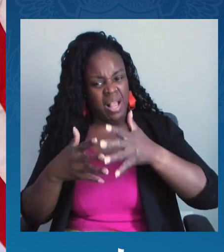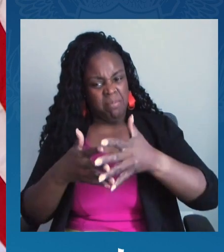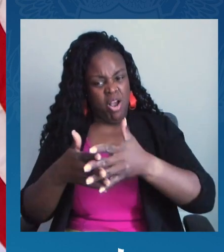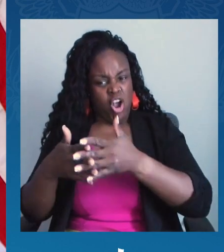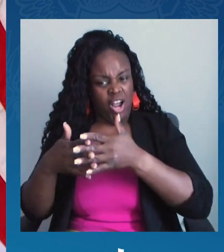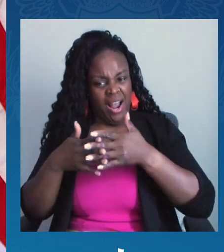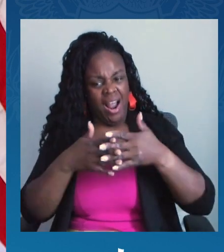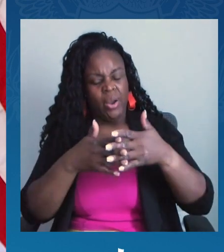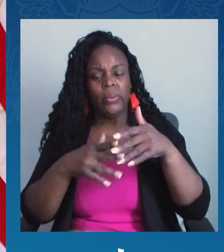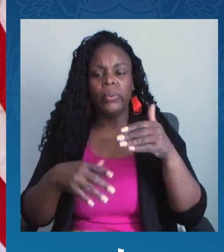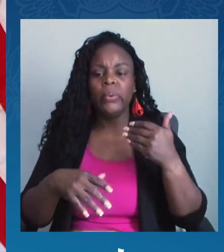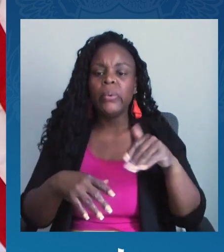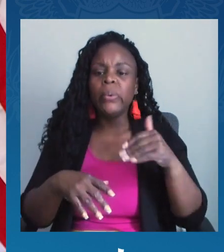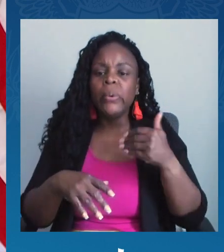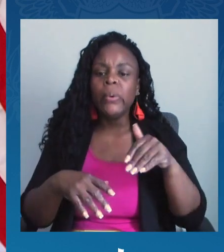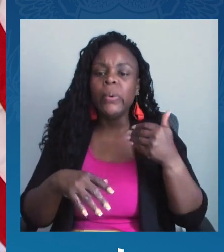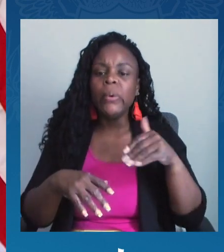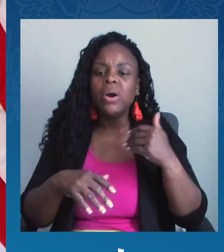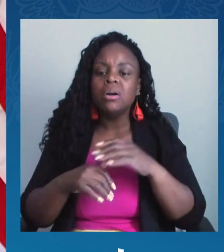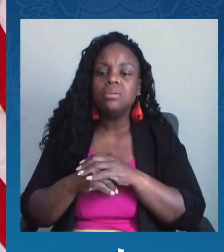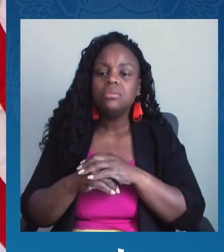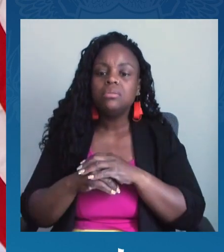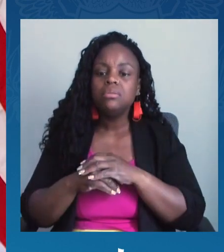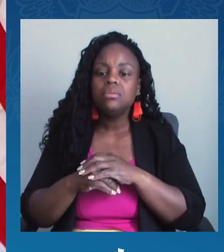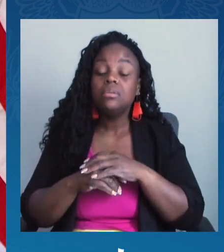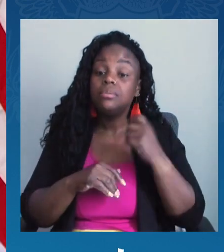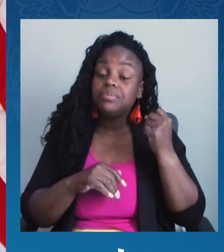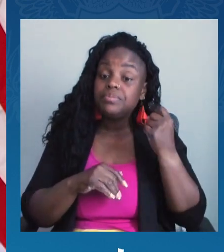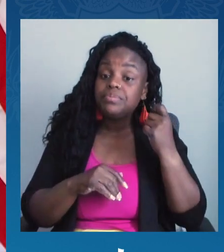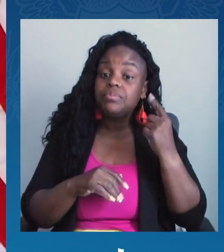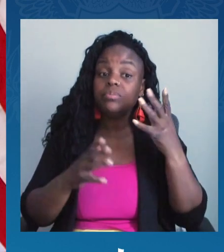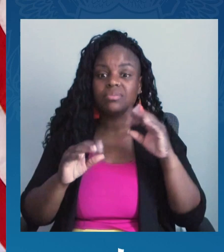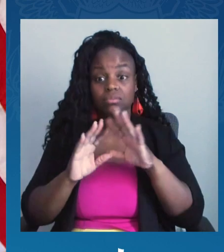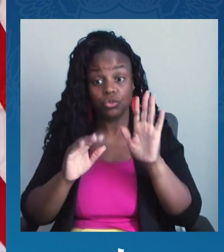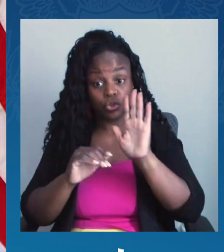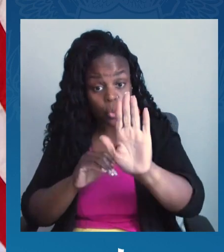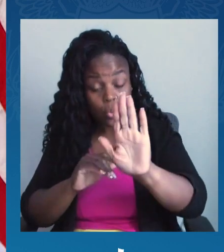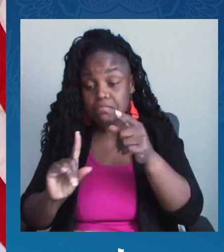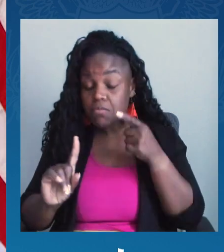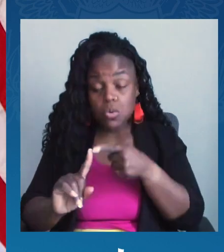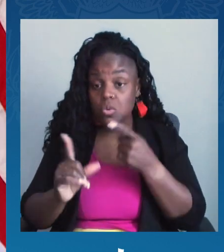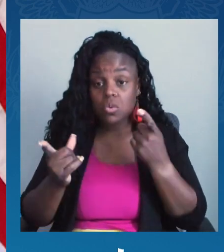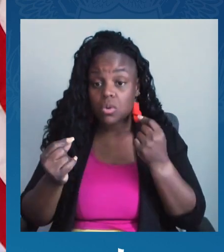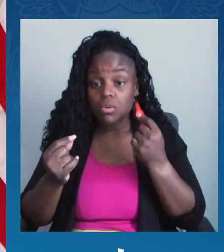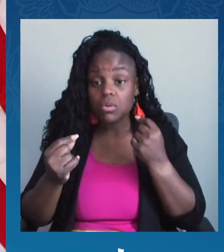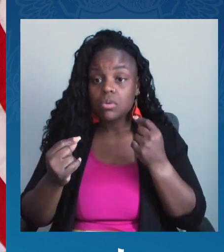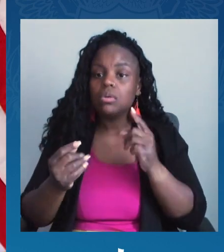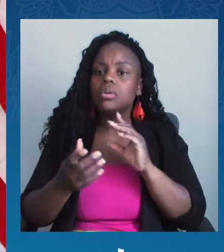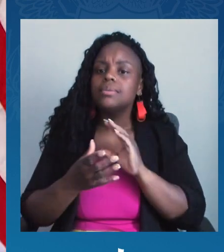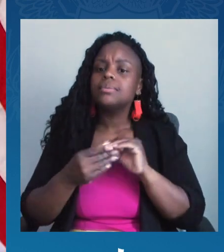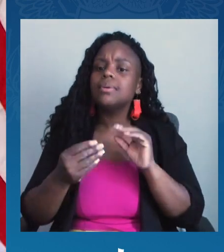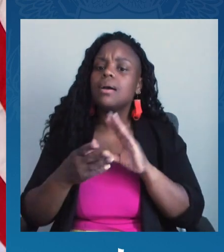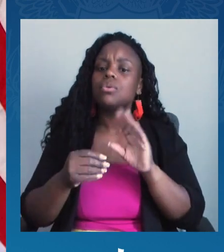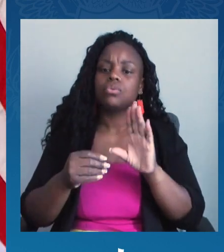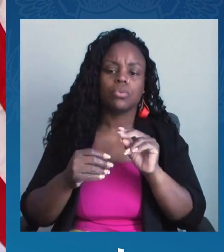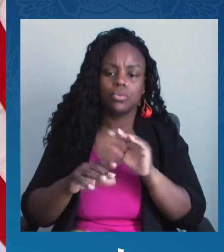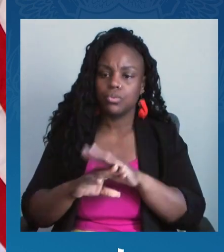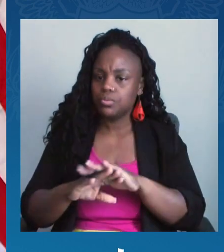And let's understand to your point that they said, oh, no, we're going to let this go to the States.